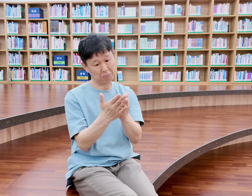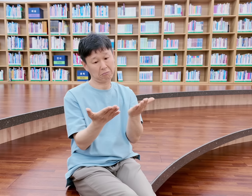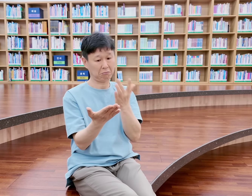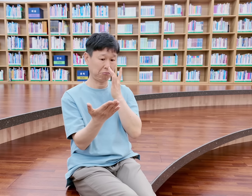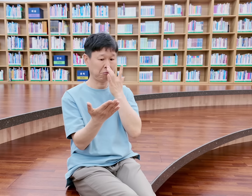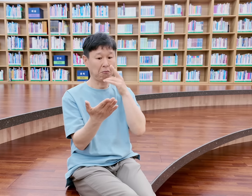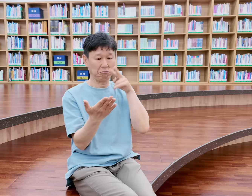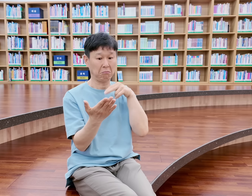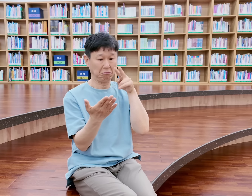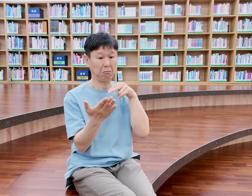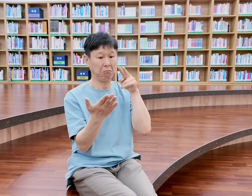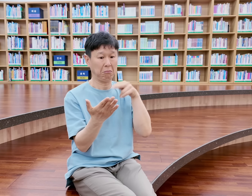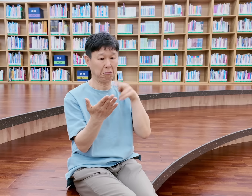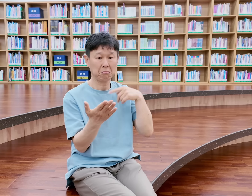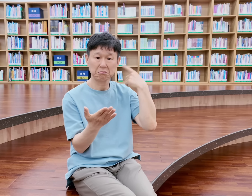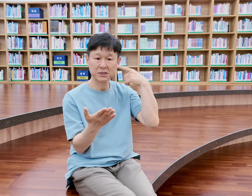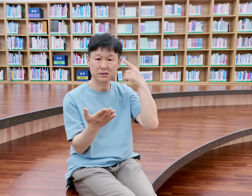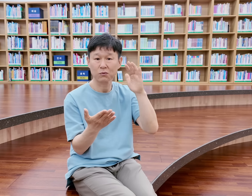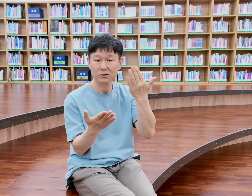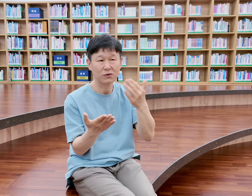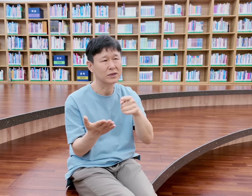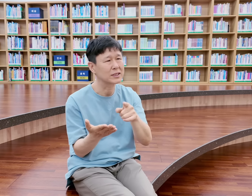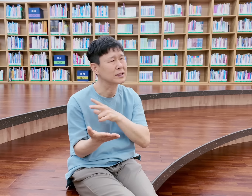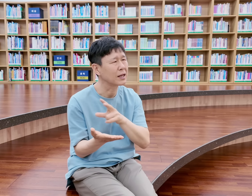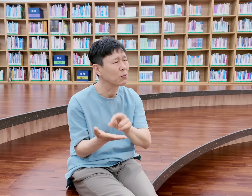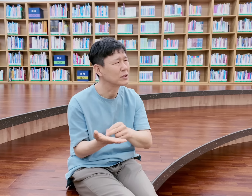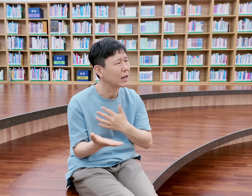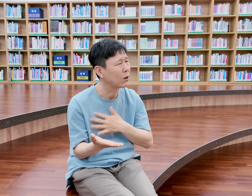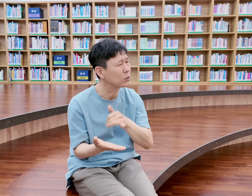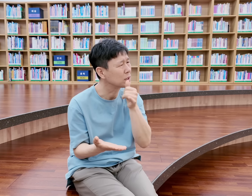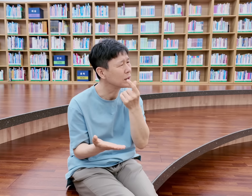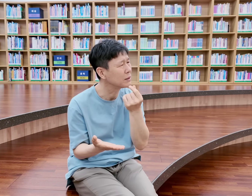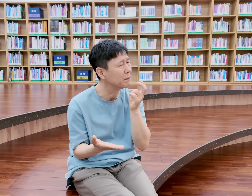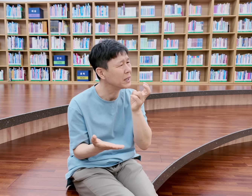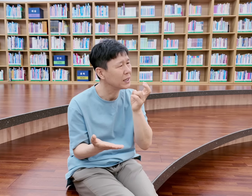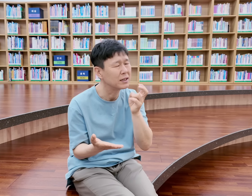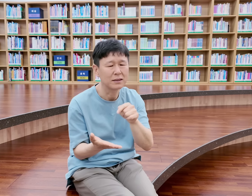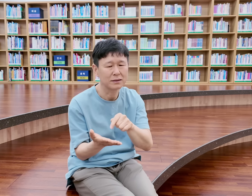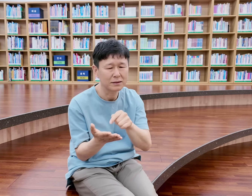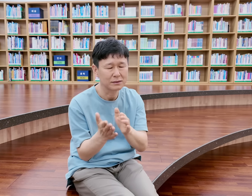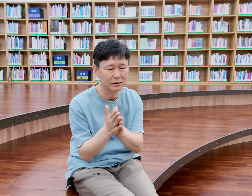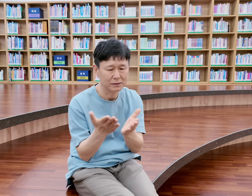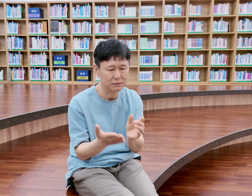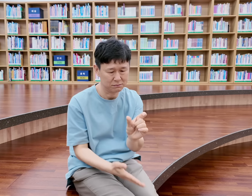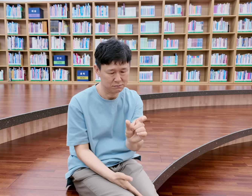I think I know the title of the book that I was so crazy about, but it's that book anyway.